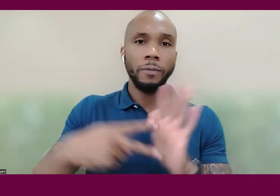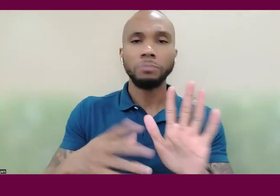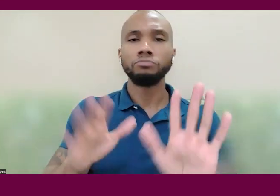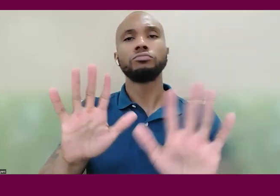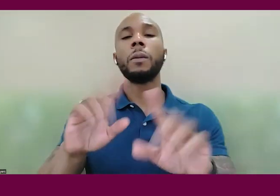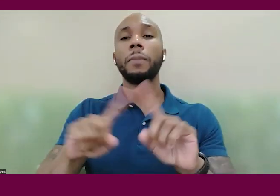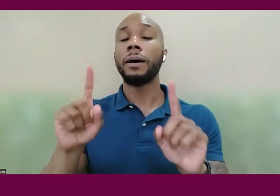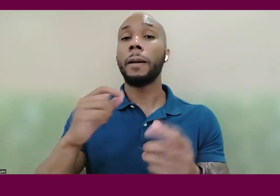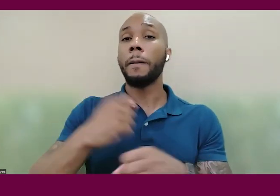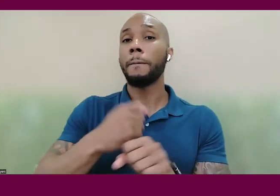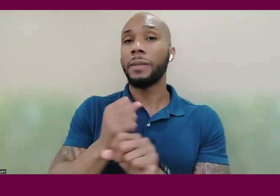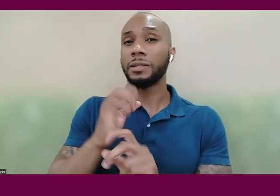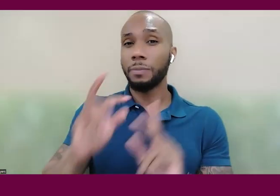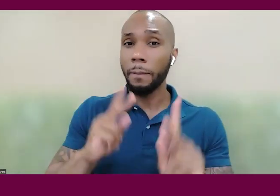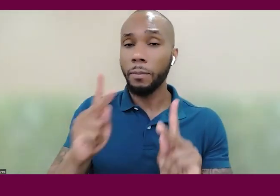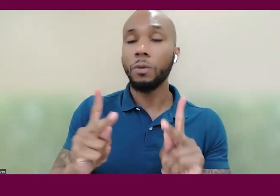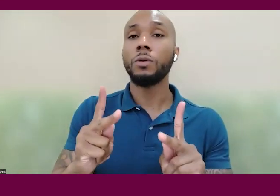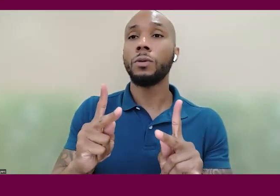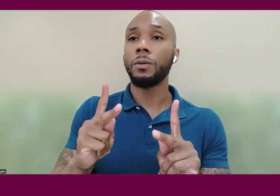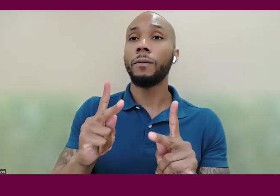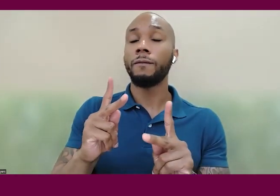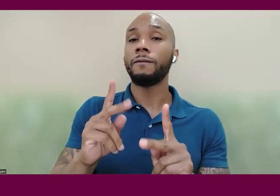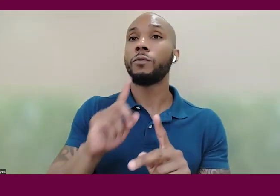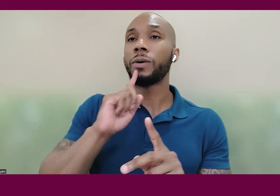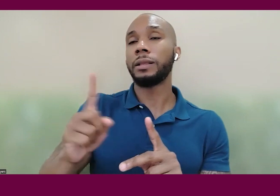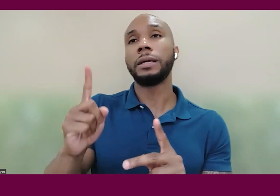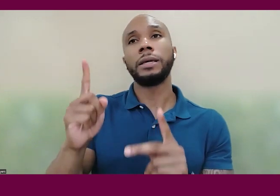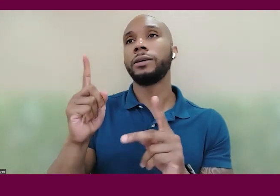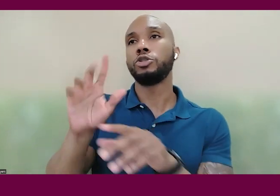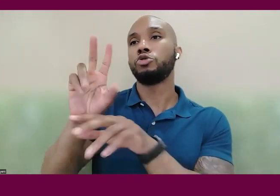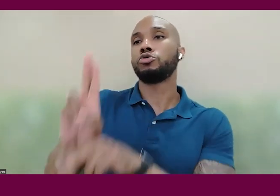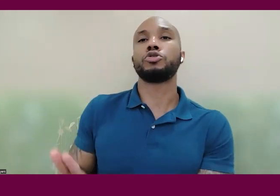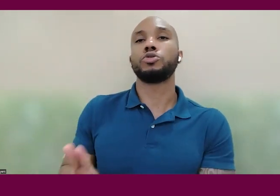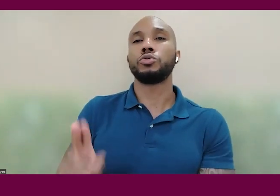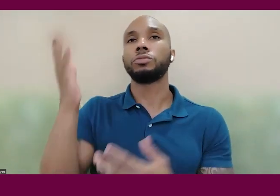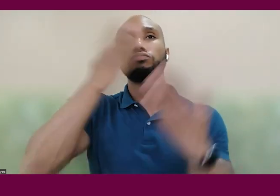it, but it makes people be very used to not seeing it. I teach sociology.